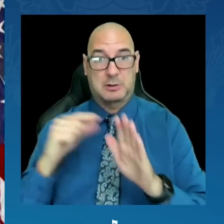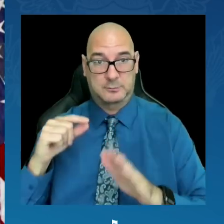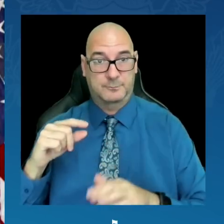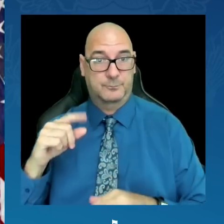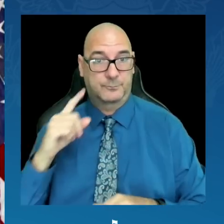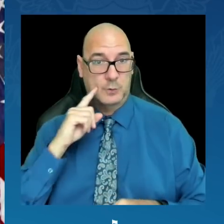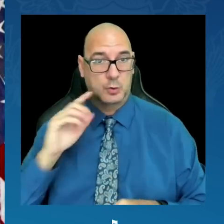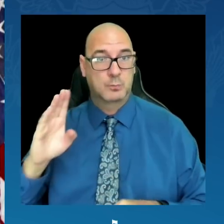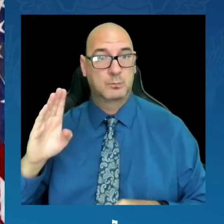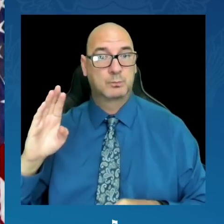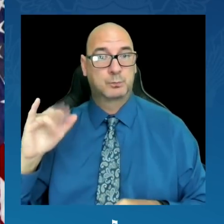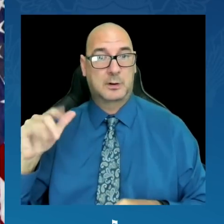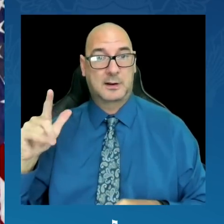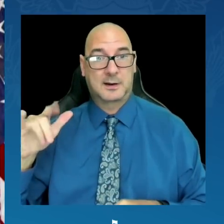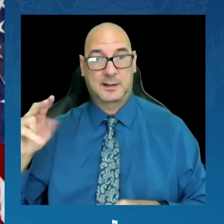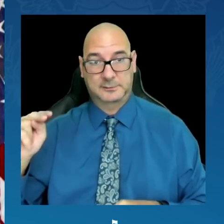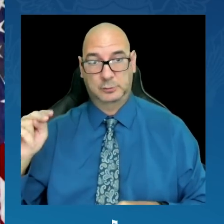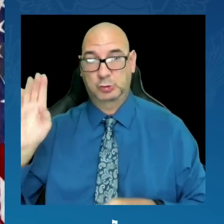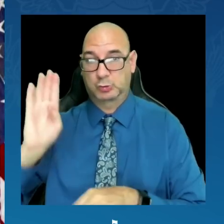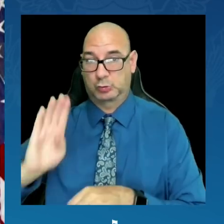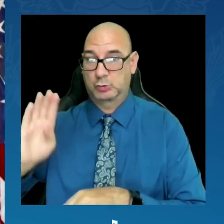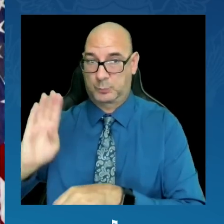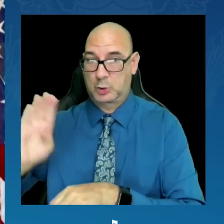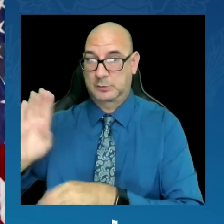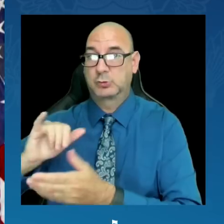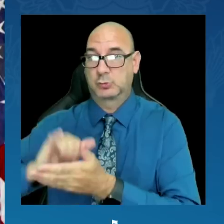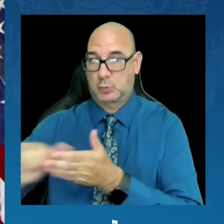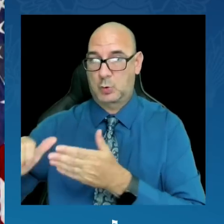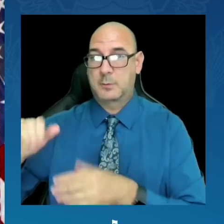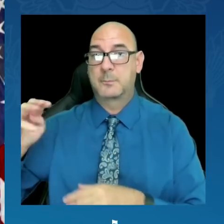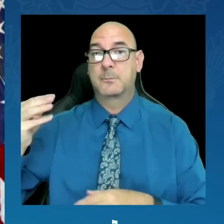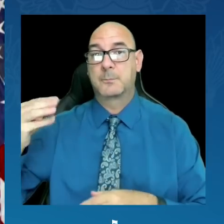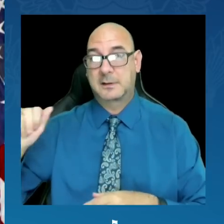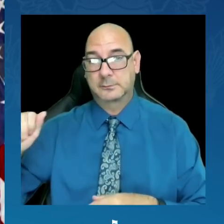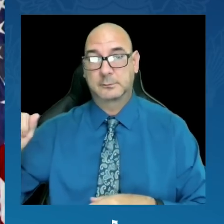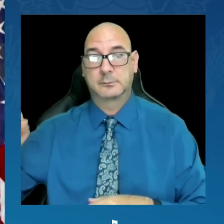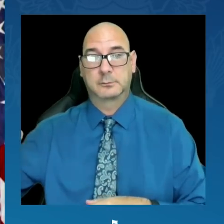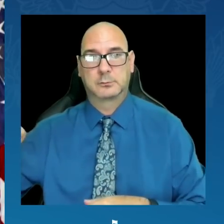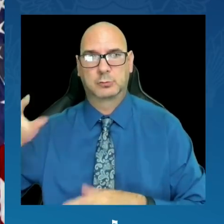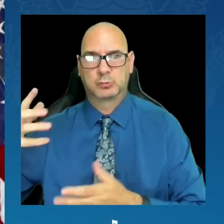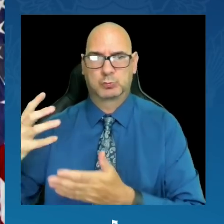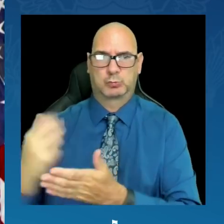My granddaughter won the top award for literacy. She's the best reader in her class.